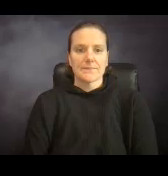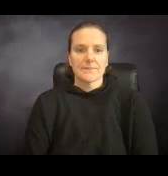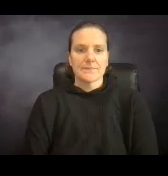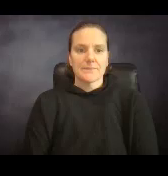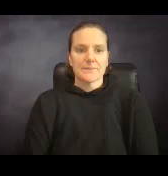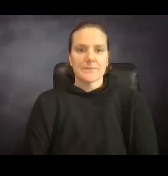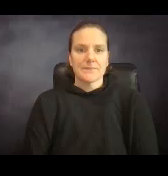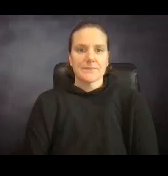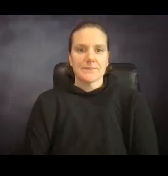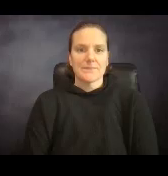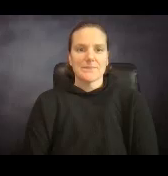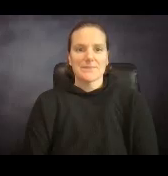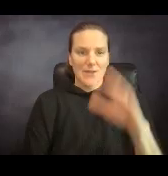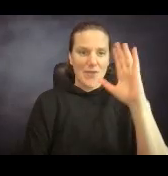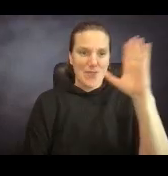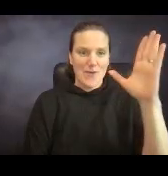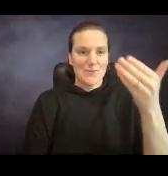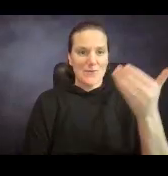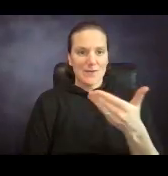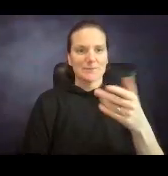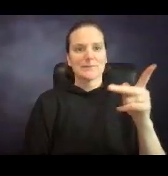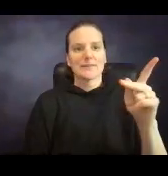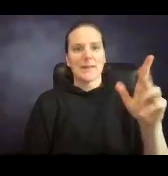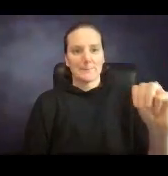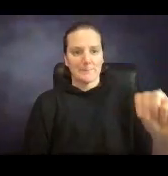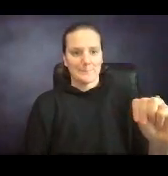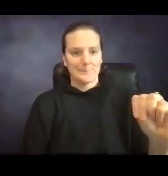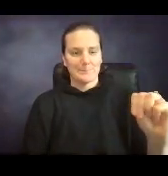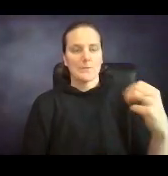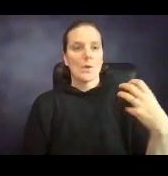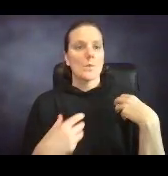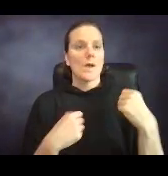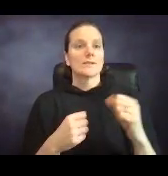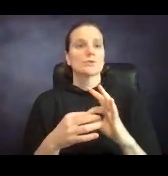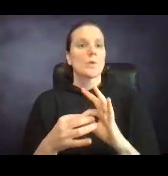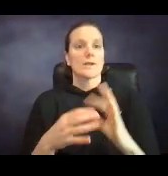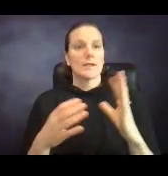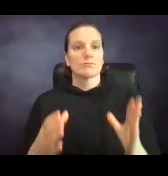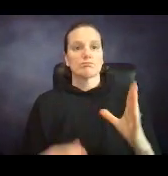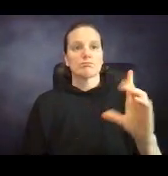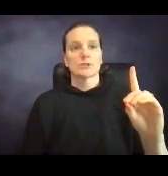Alright, hello and welcome. My name is Kim Concepcion. I'm the wellness coordinator here at Department of Health